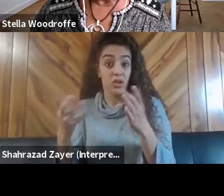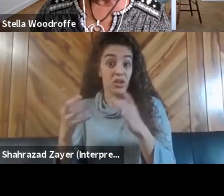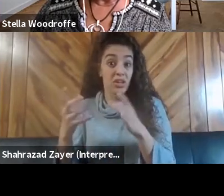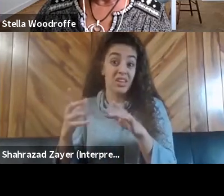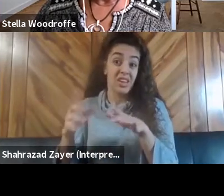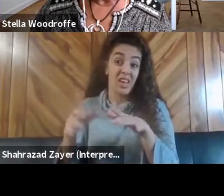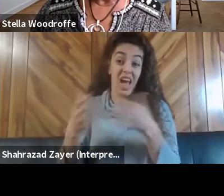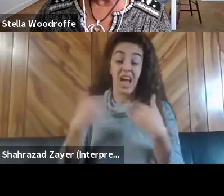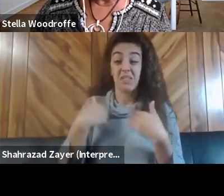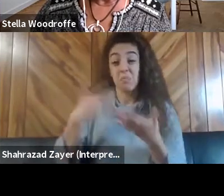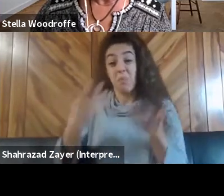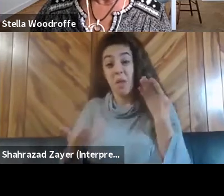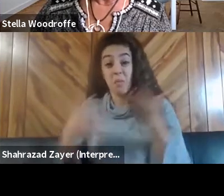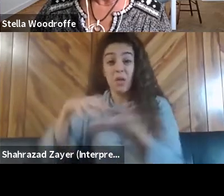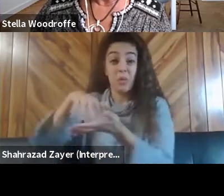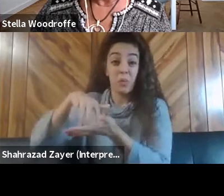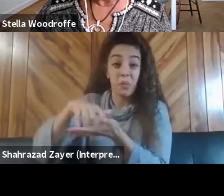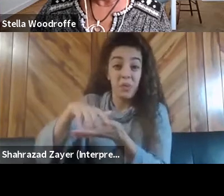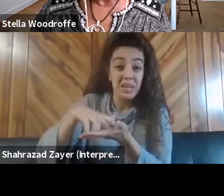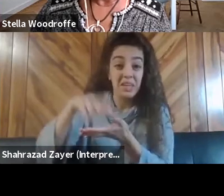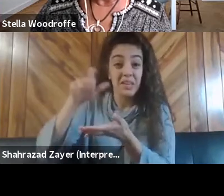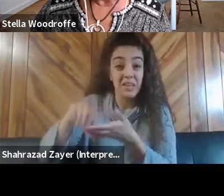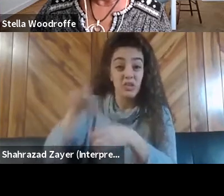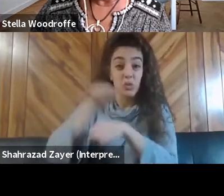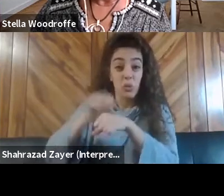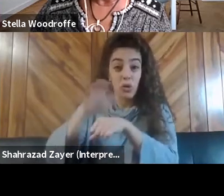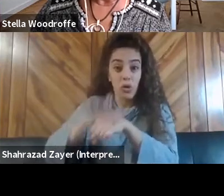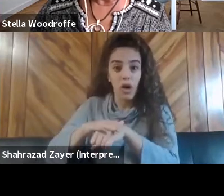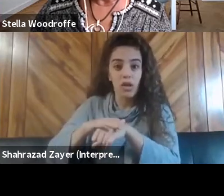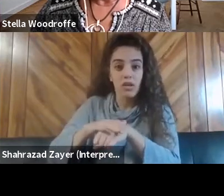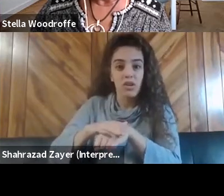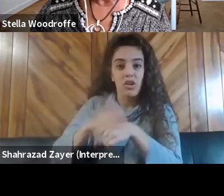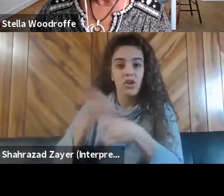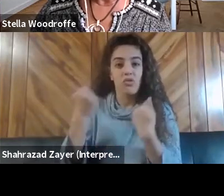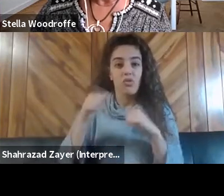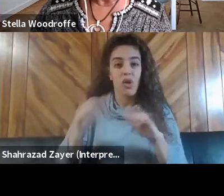approaching it, you know, we're looking at And that takes a